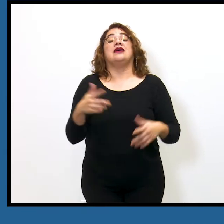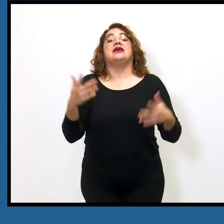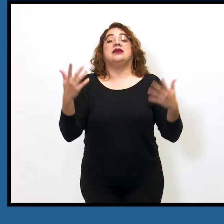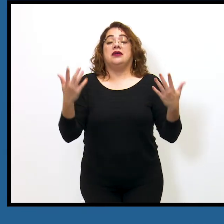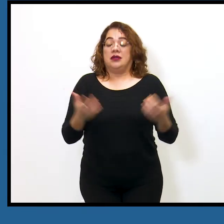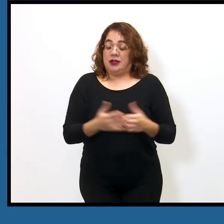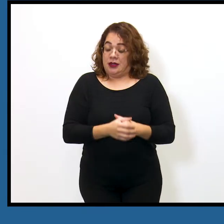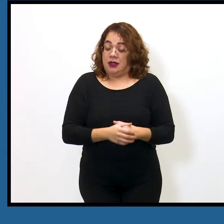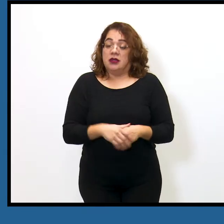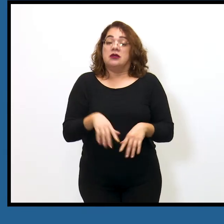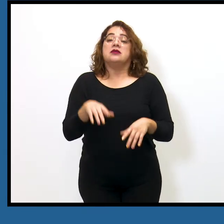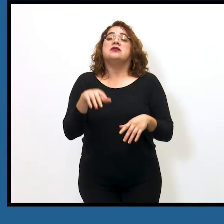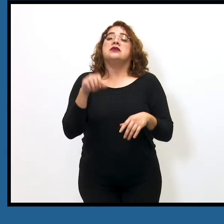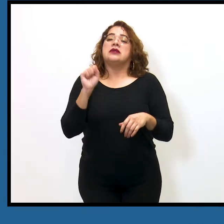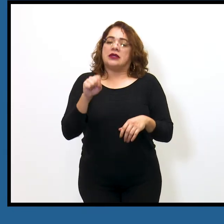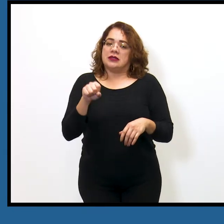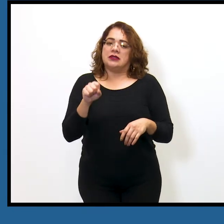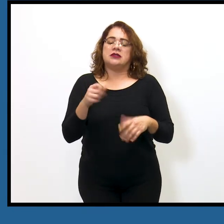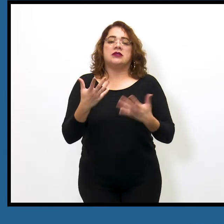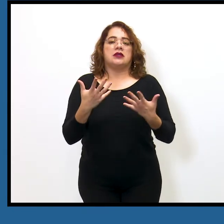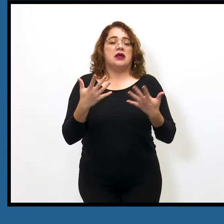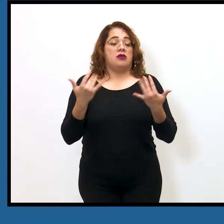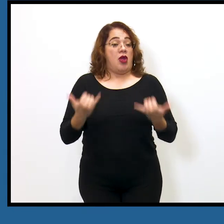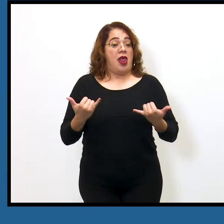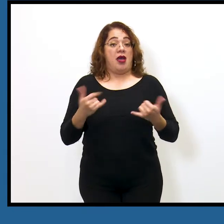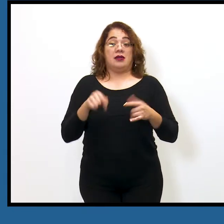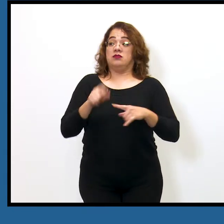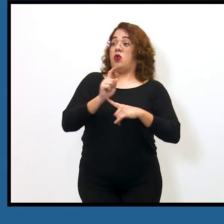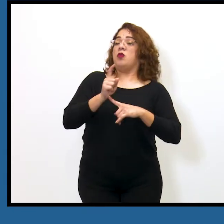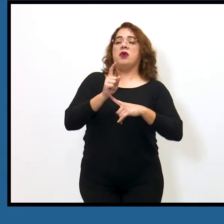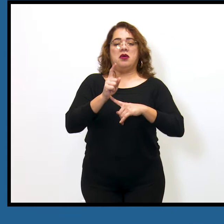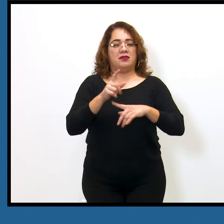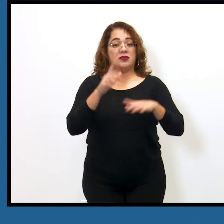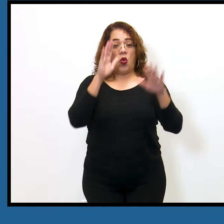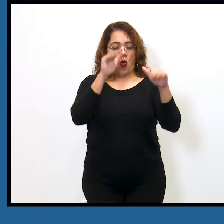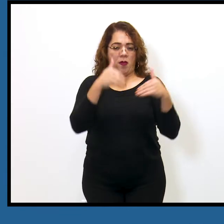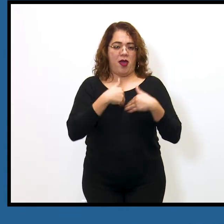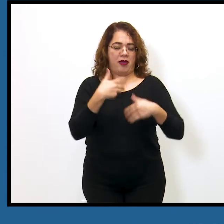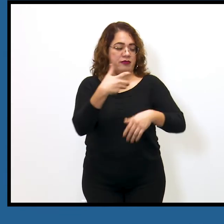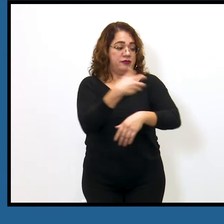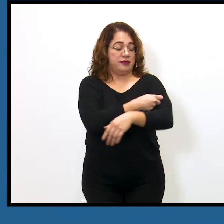vaccine arrives in our city. I had pictures from our team this morning as the FedEx truck pulled up